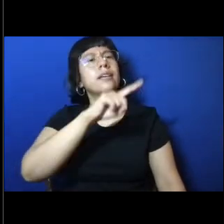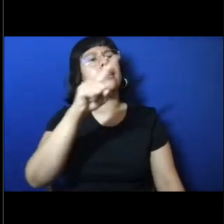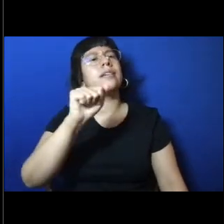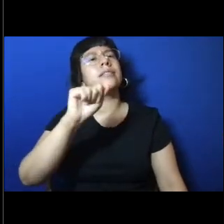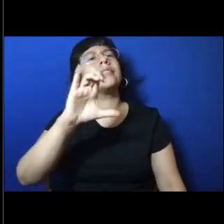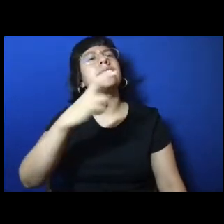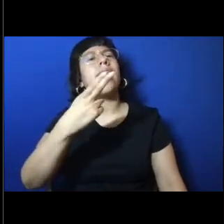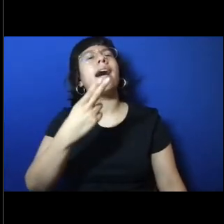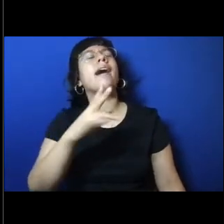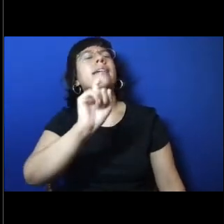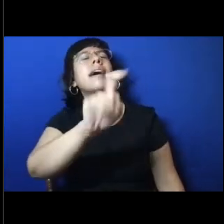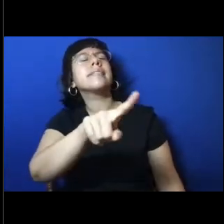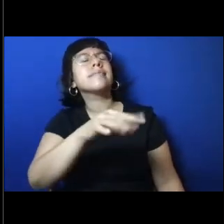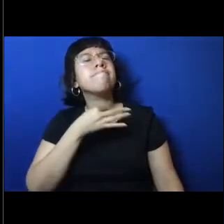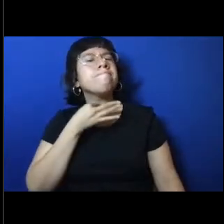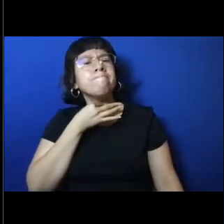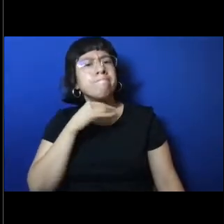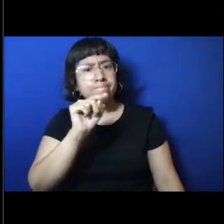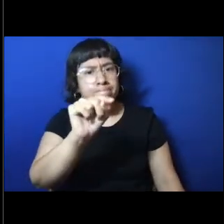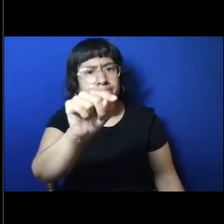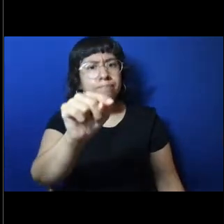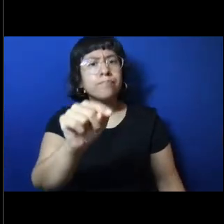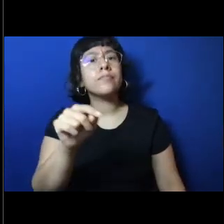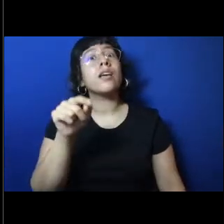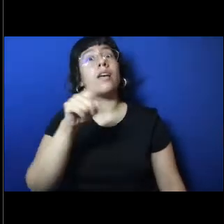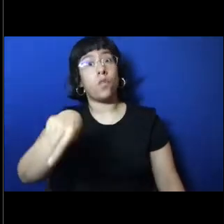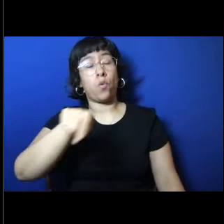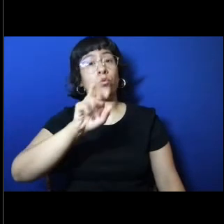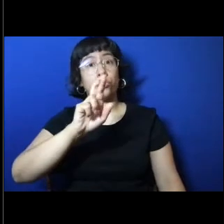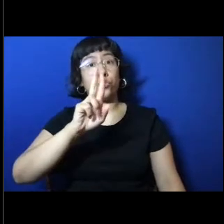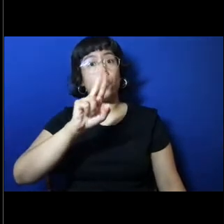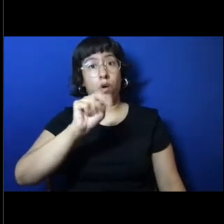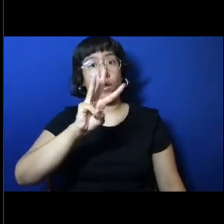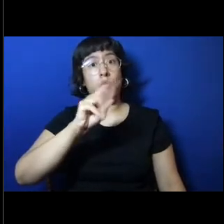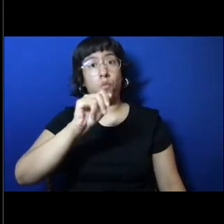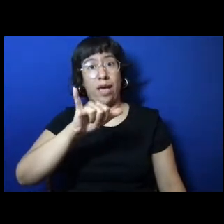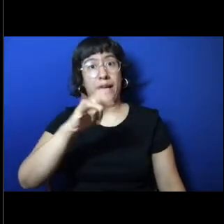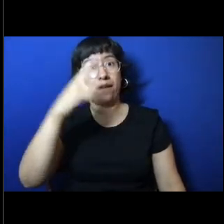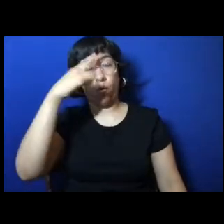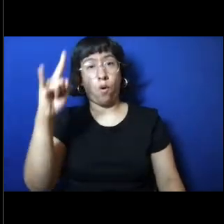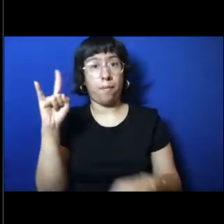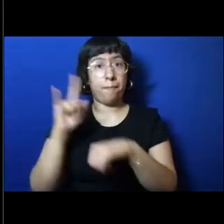He wants to know if those are runways for planes? Great question. It's interesting